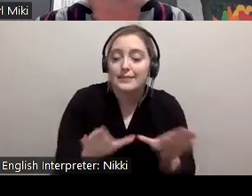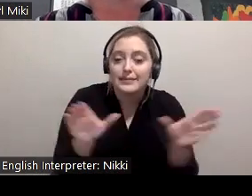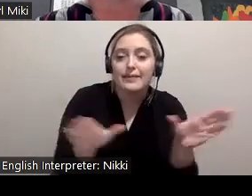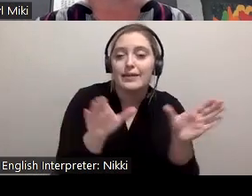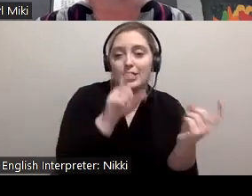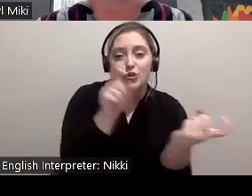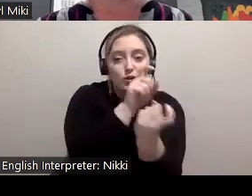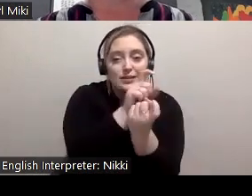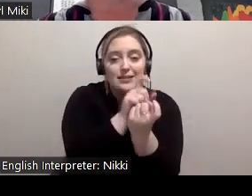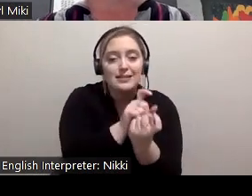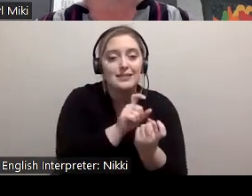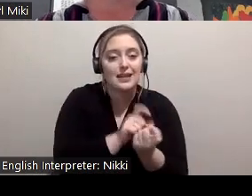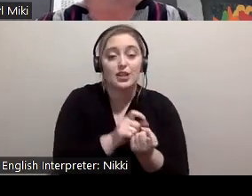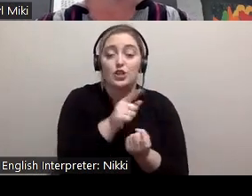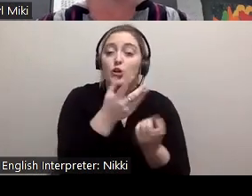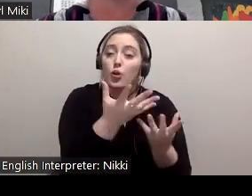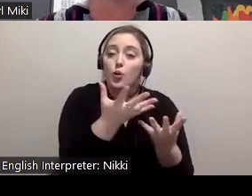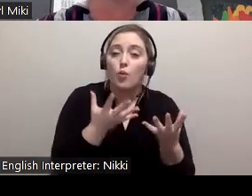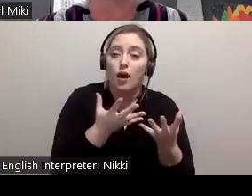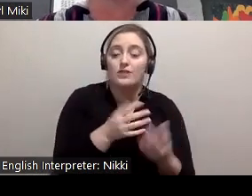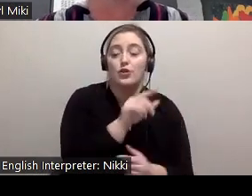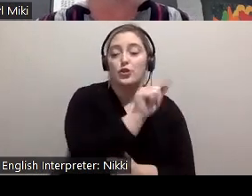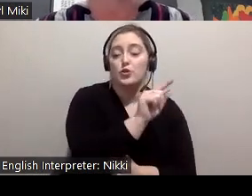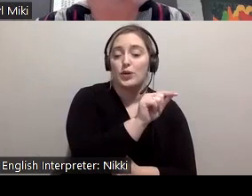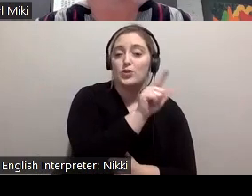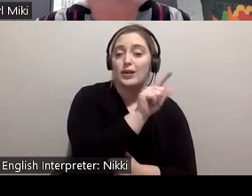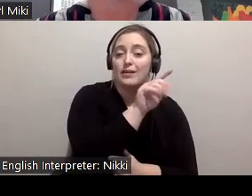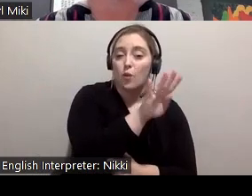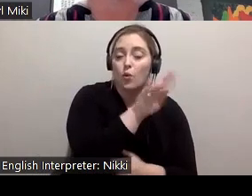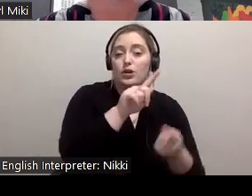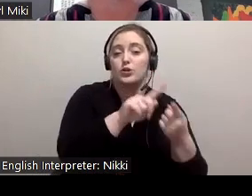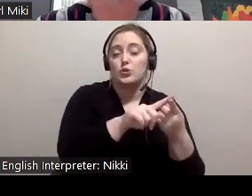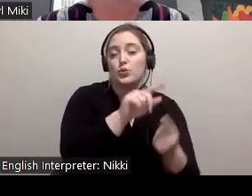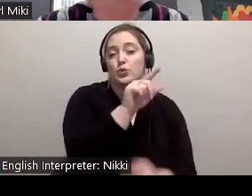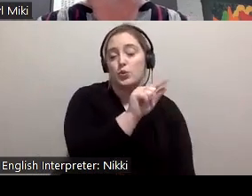intend to do for the twenty-four25 fiscal year. So